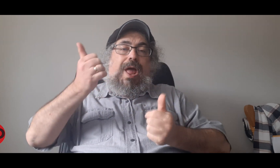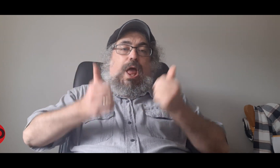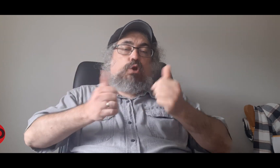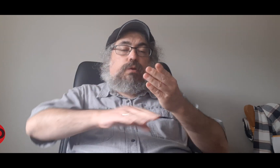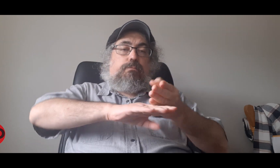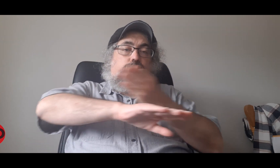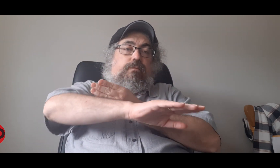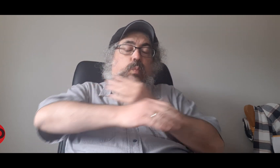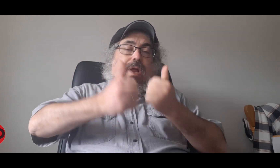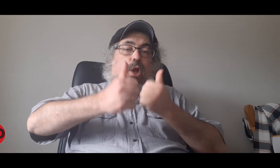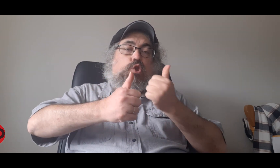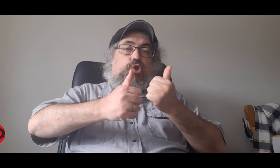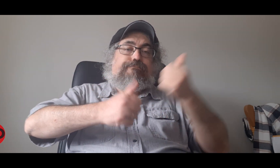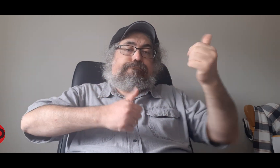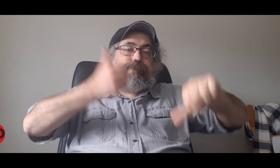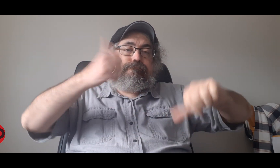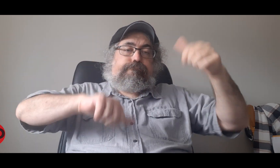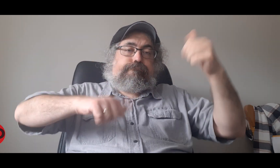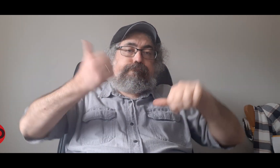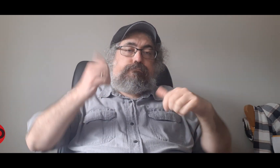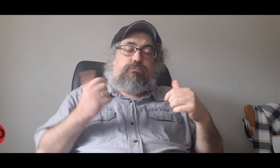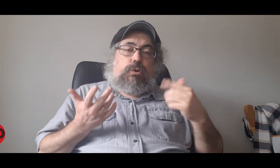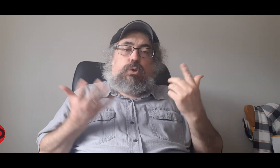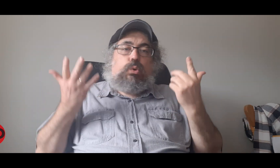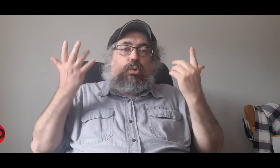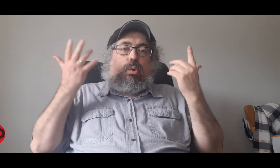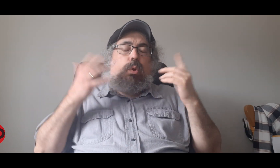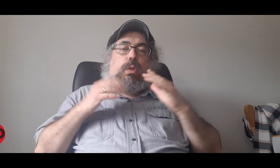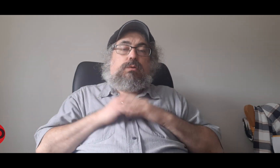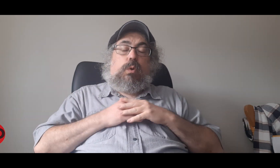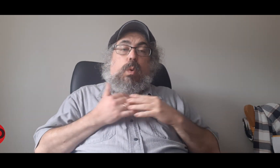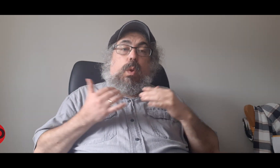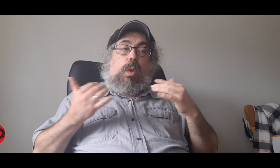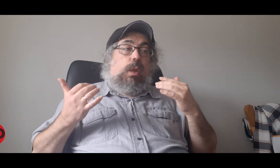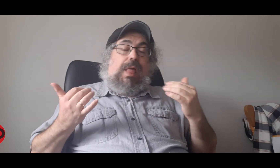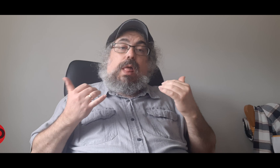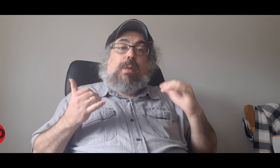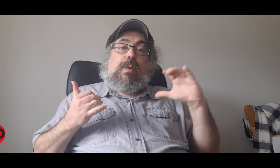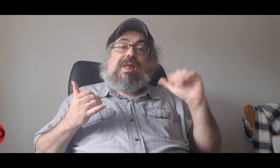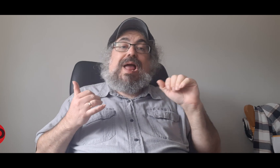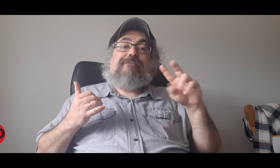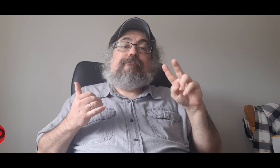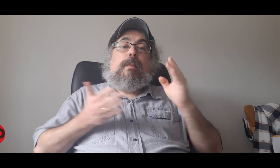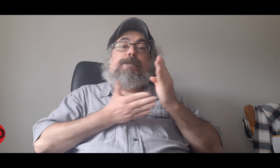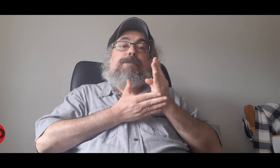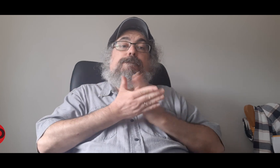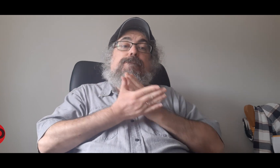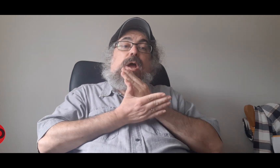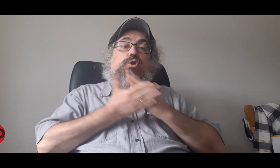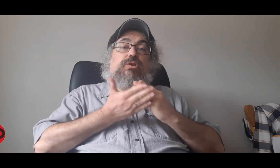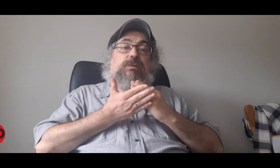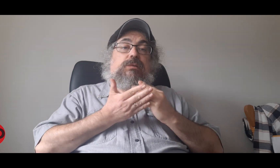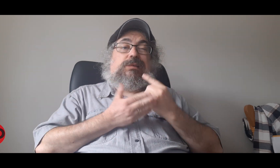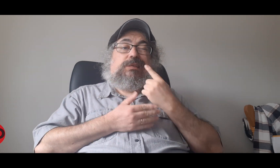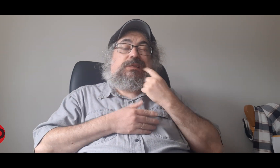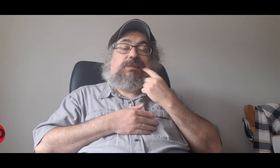Now the latest CAV budget is for 2024 and 2023 but